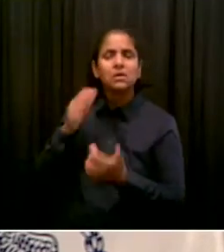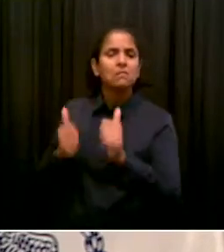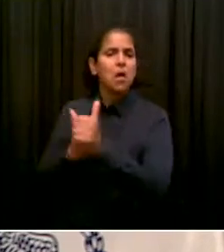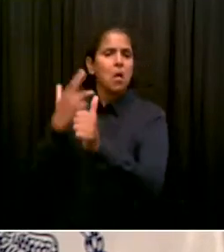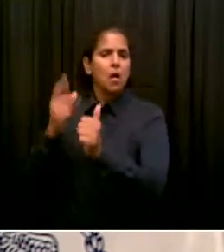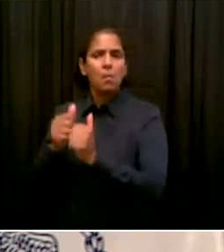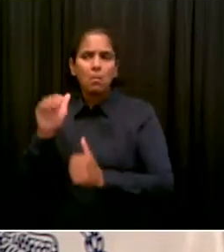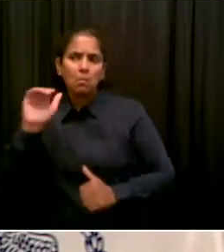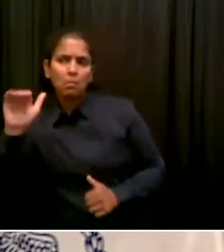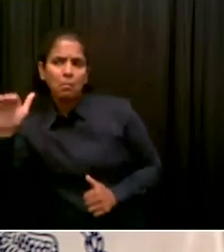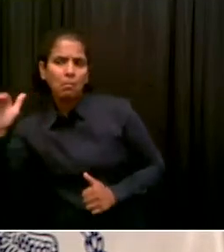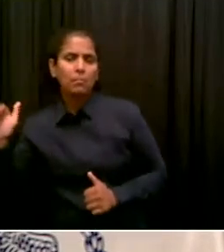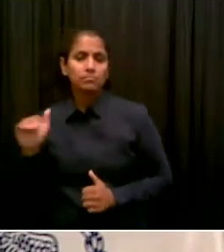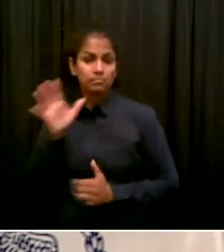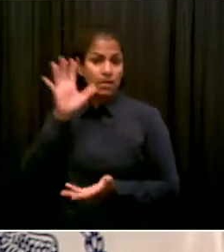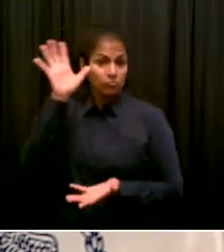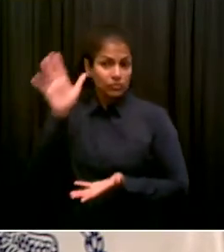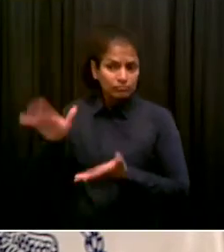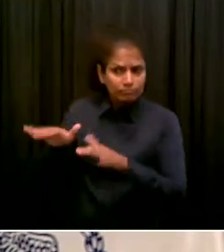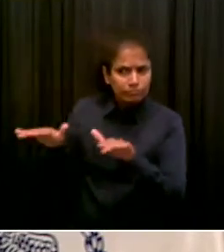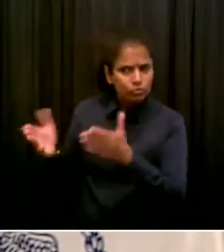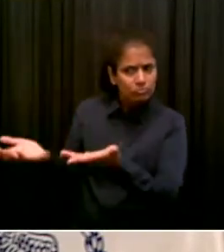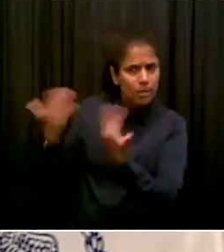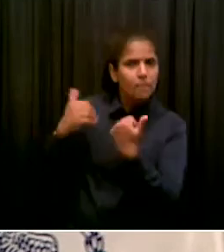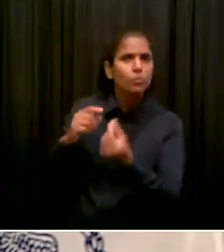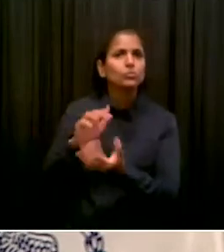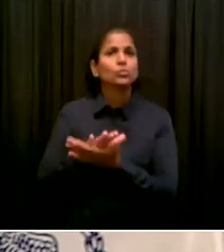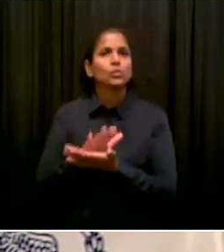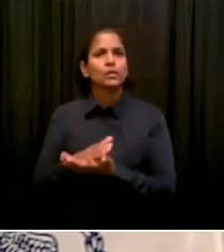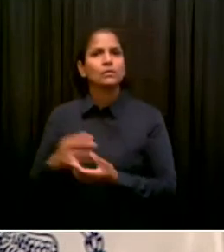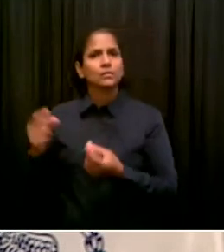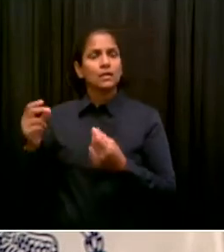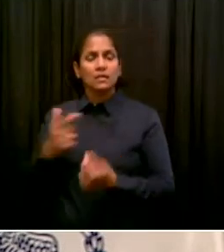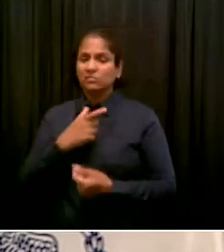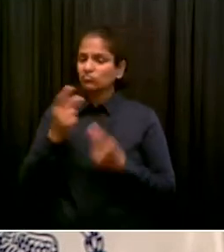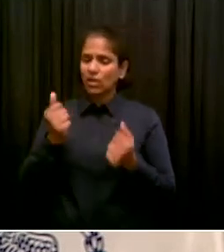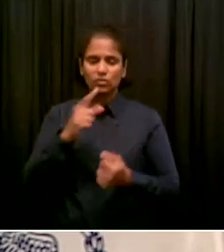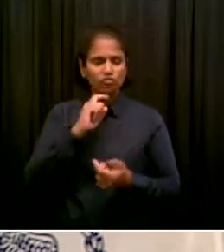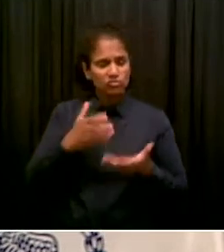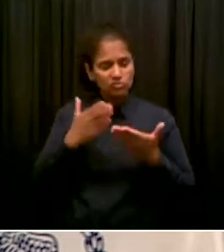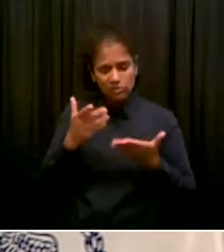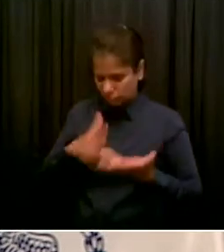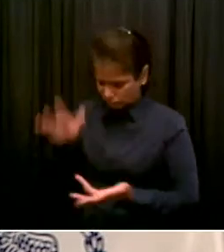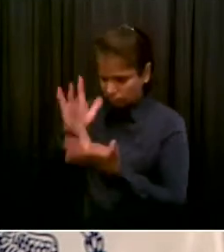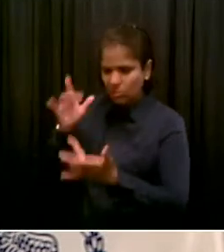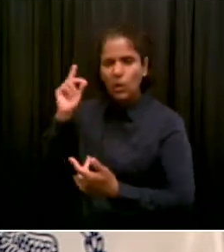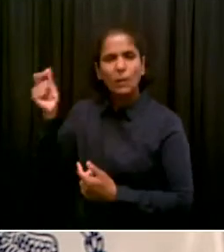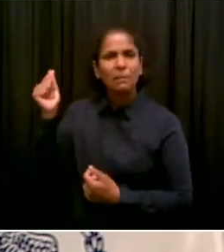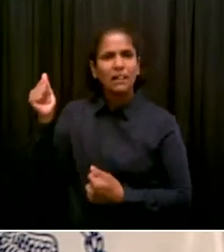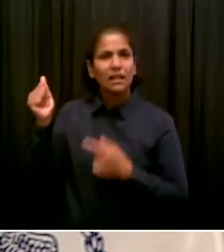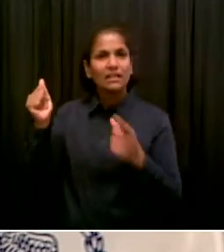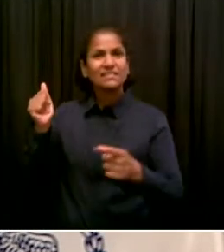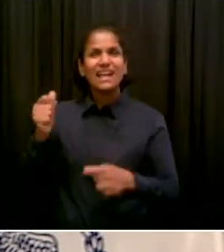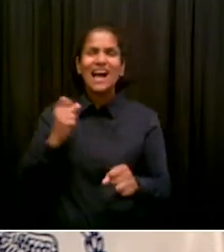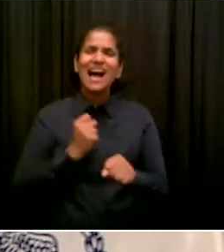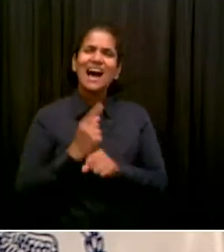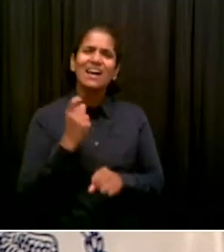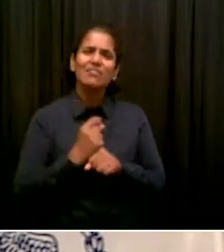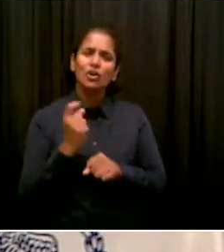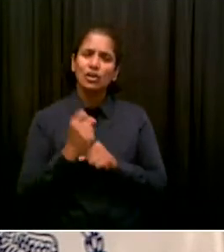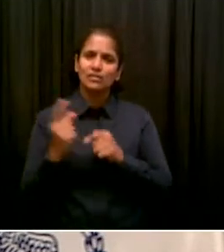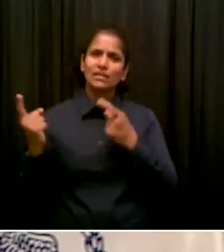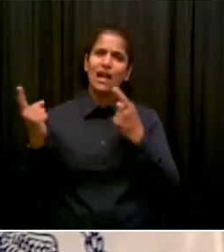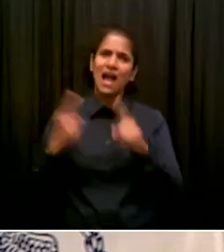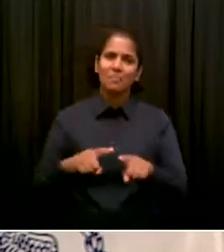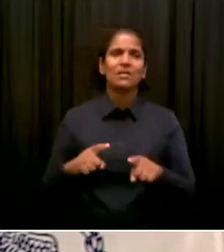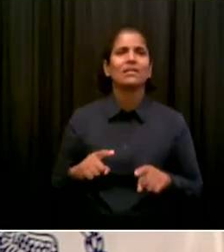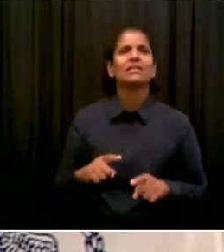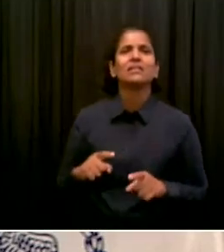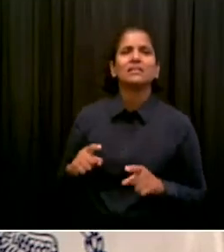WILL BE LIKE.